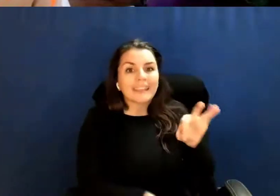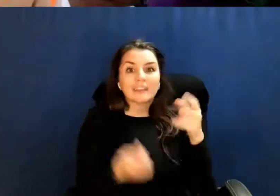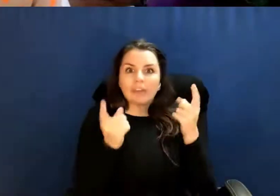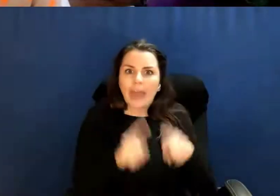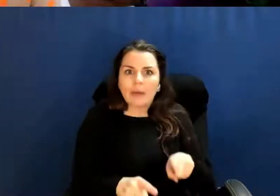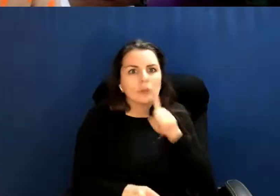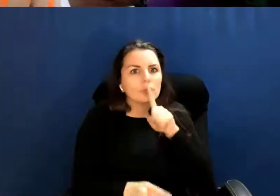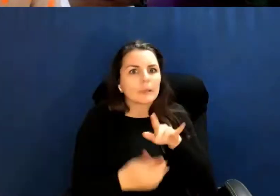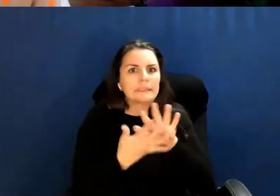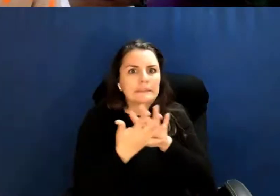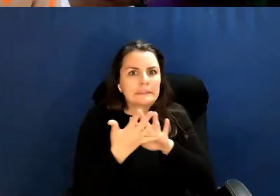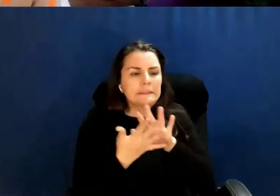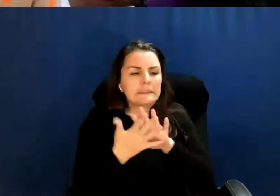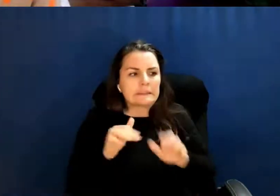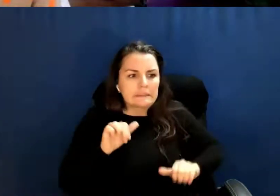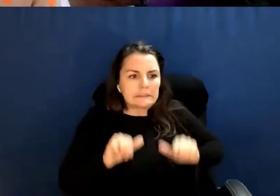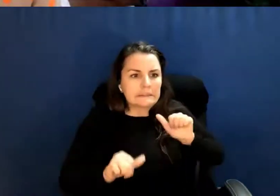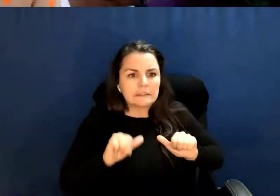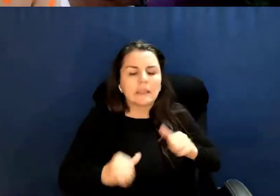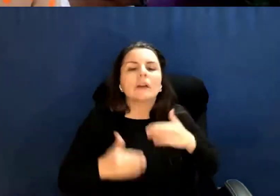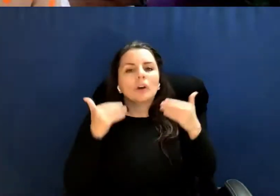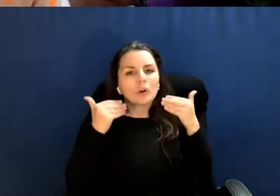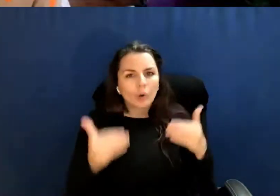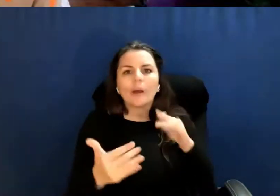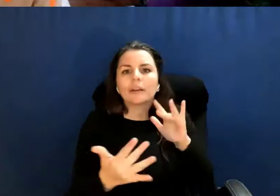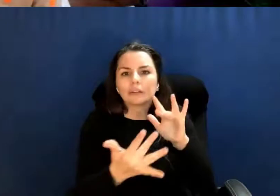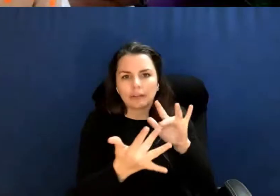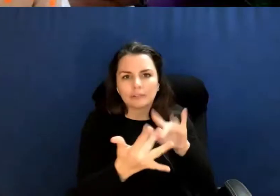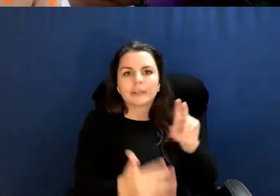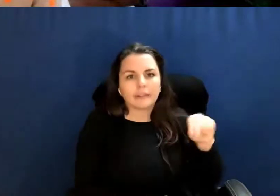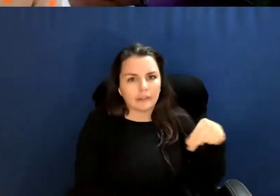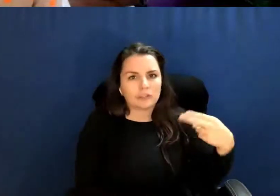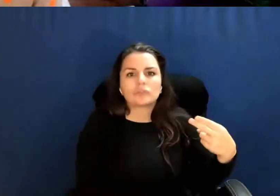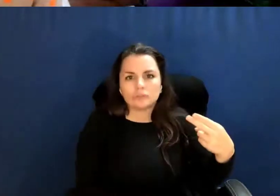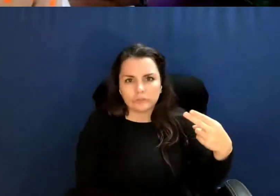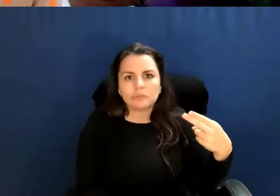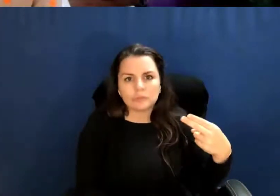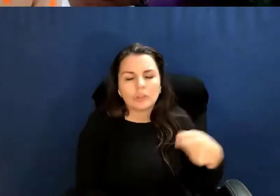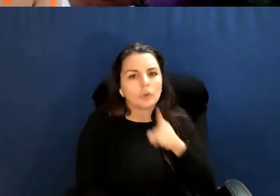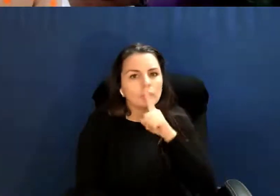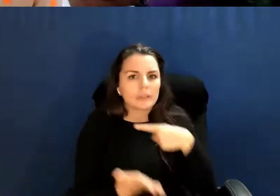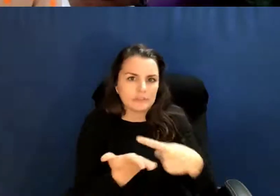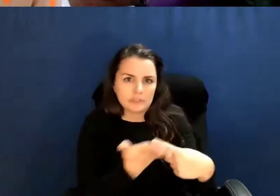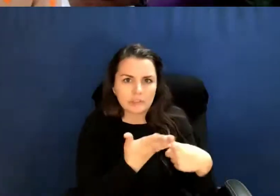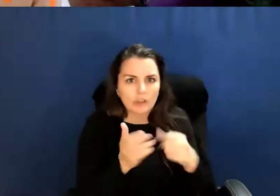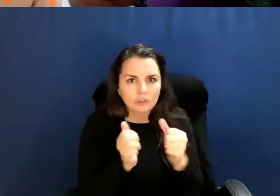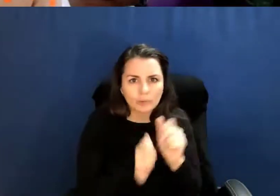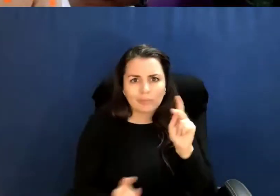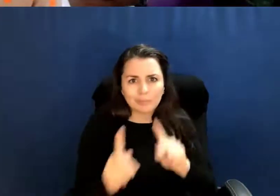that is really when you need to reach out, right? Lisa Chadwick: Yes. Sheri Cummins: You need to go out and talk to folks and talk it through with somebody